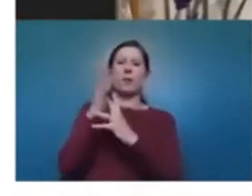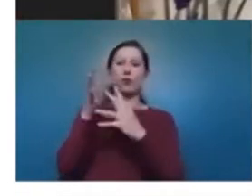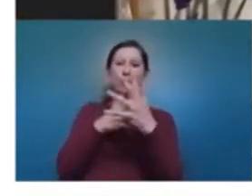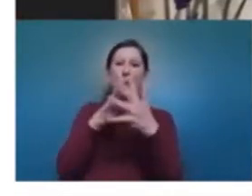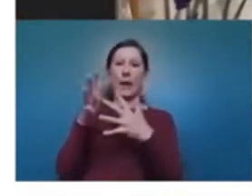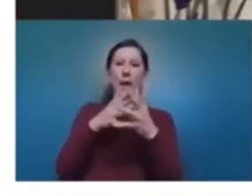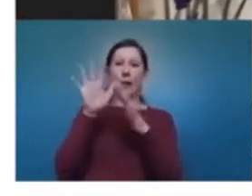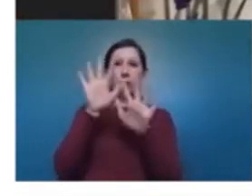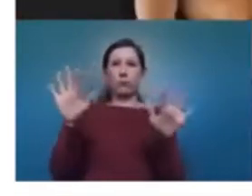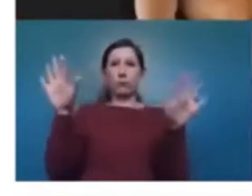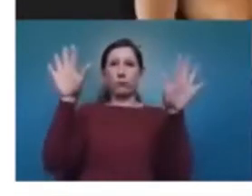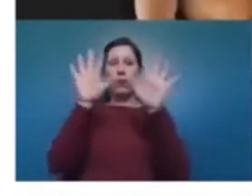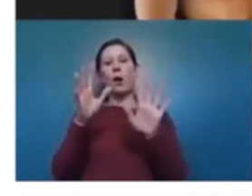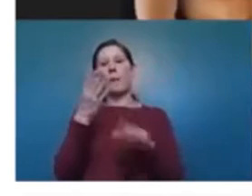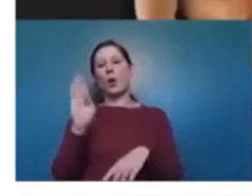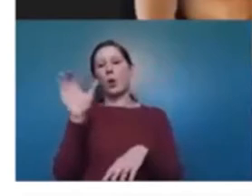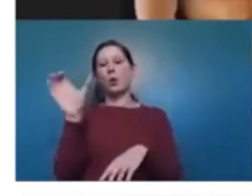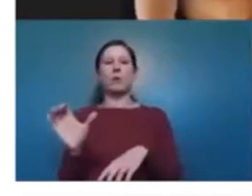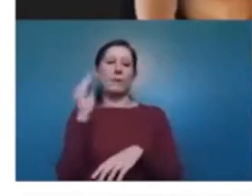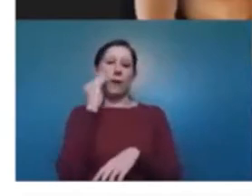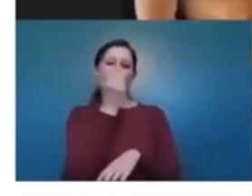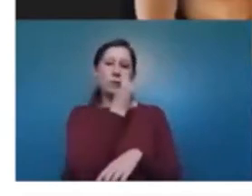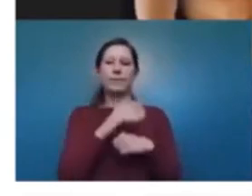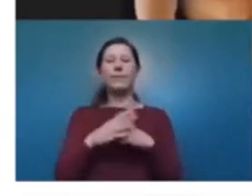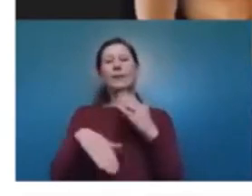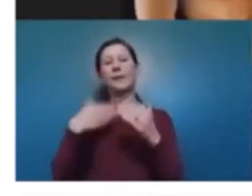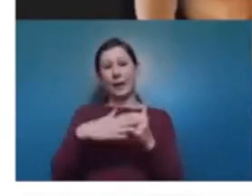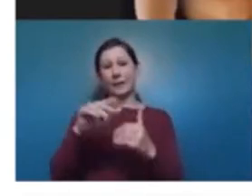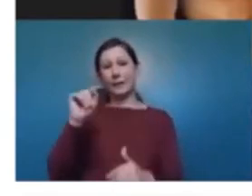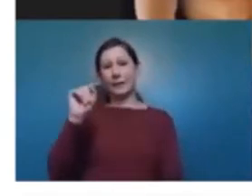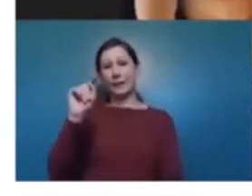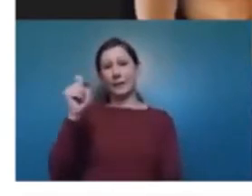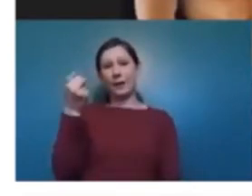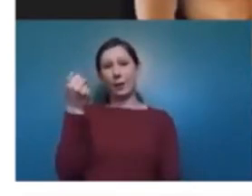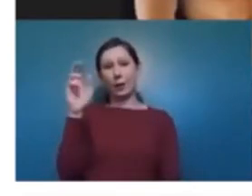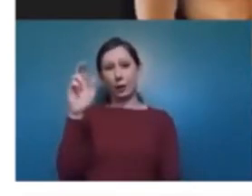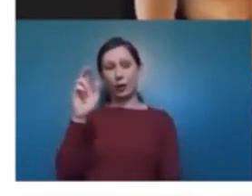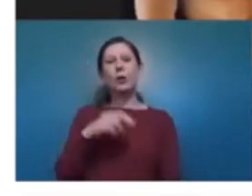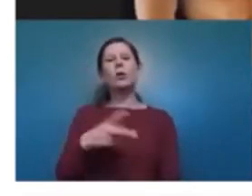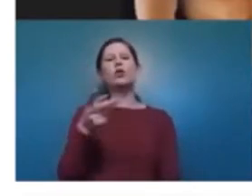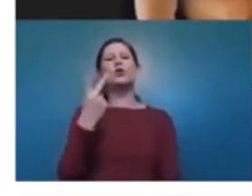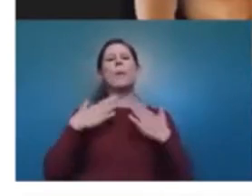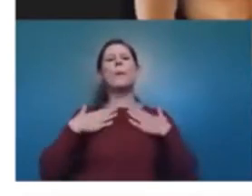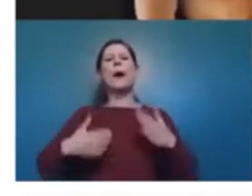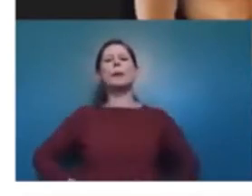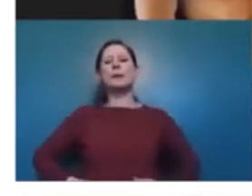flowers sticking up. The next example of Tielere's work is two bodies draped only